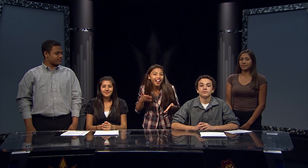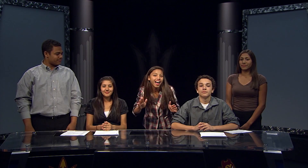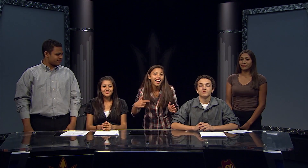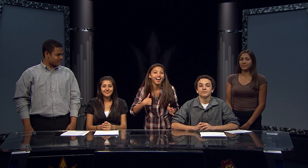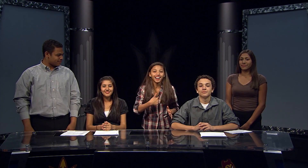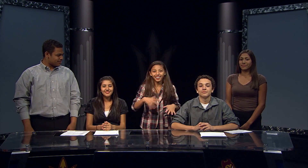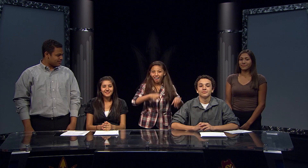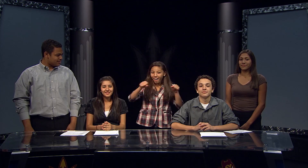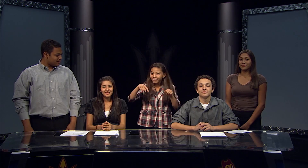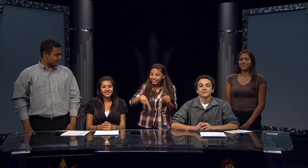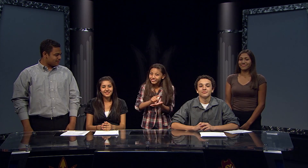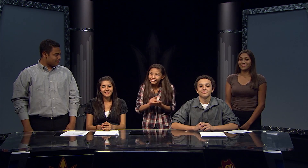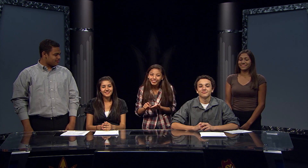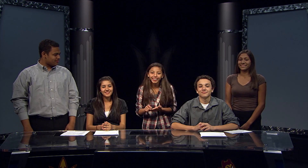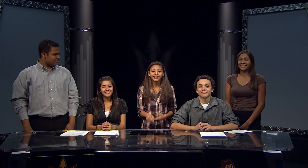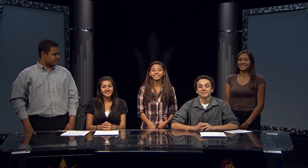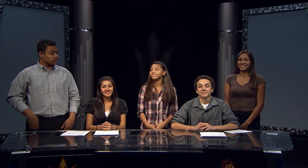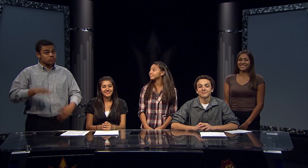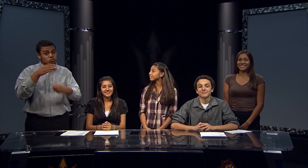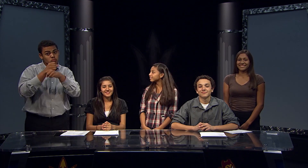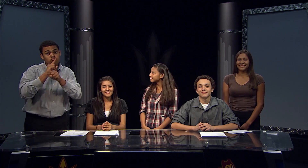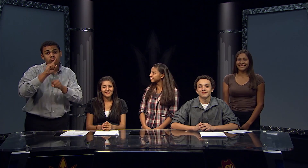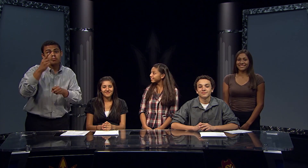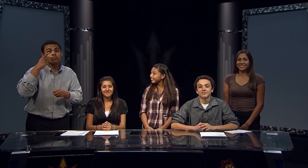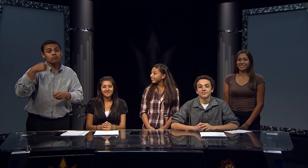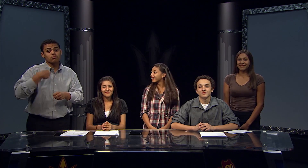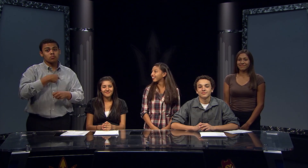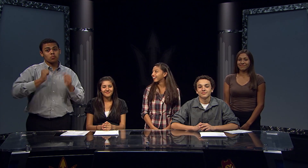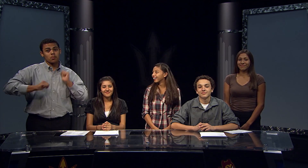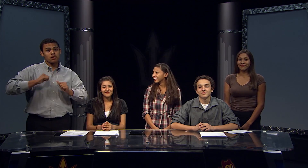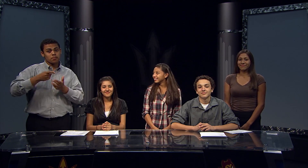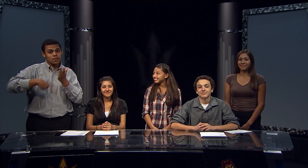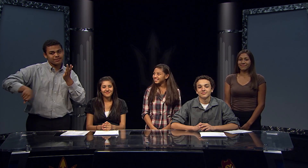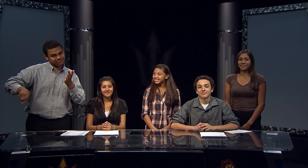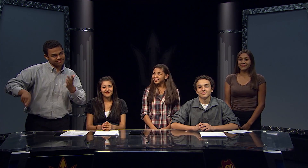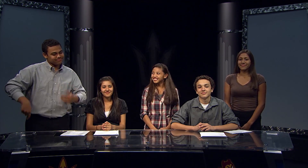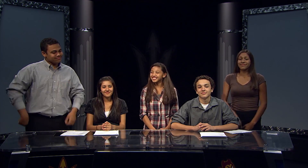THANKS FOR LETTING US TAKE OVER THIS WEEK. MAKE SURE YOU CHECK OUT NEXT WEEKS EPISODE